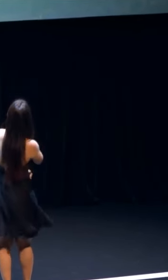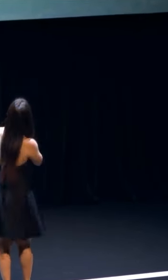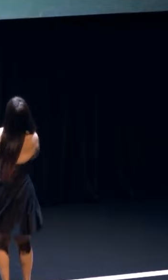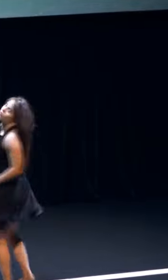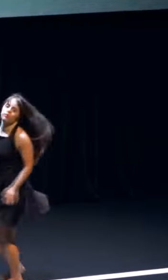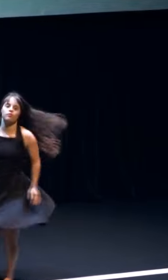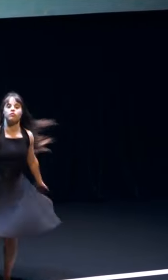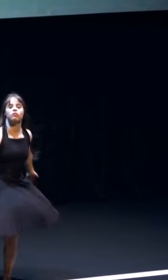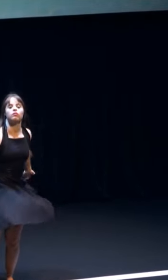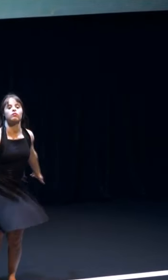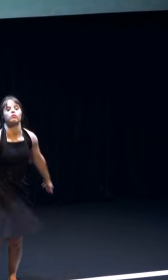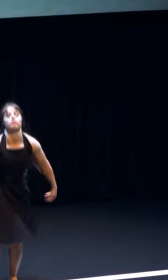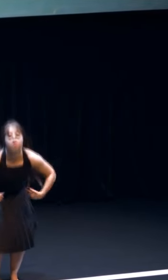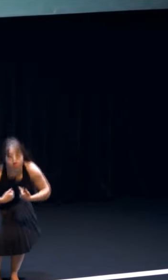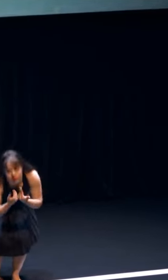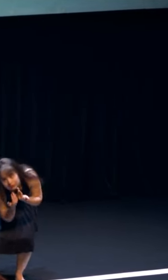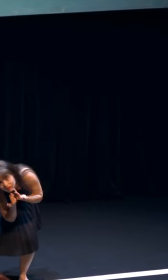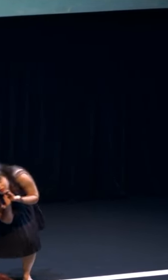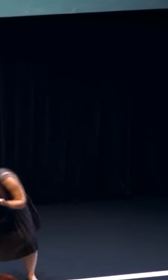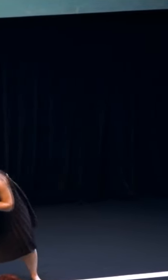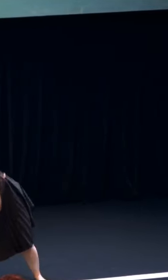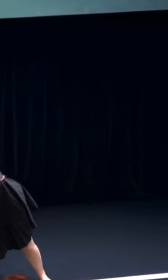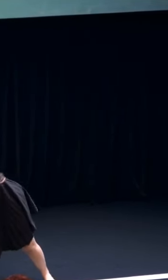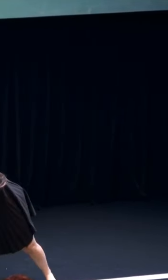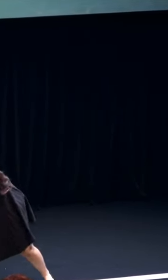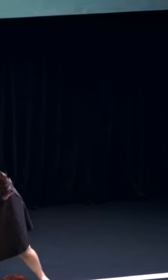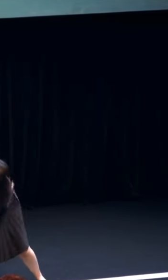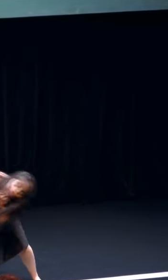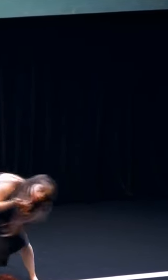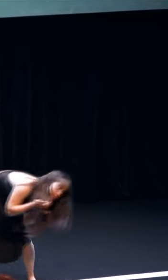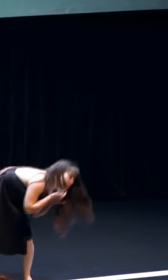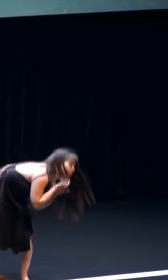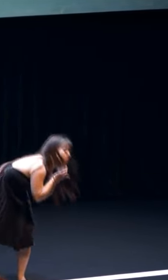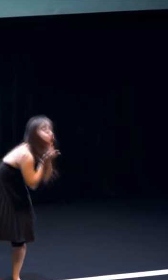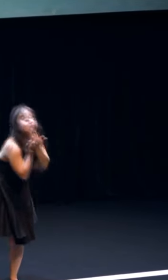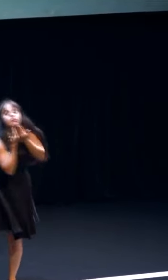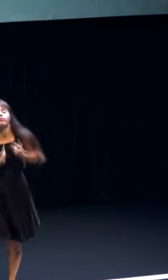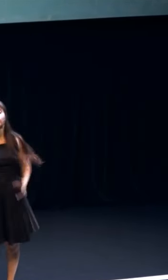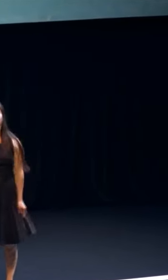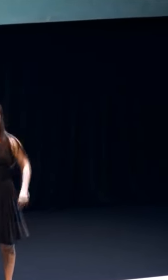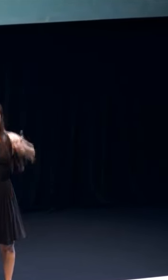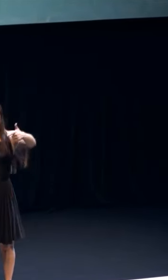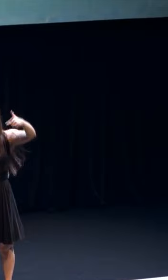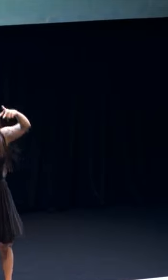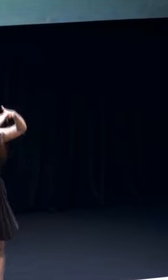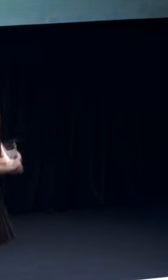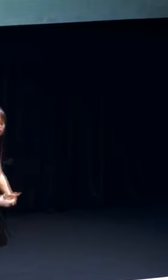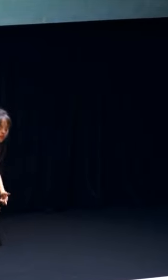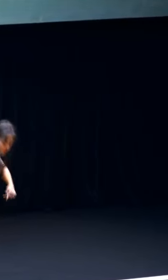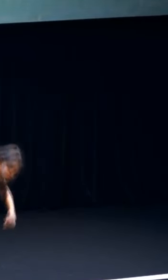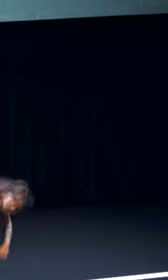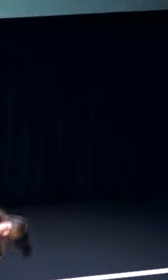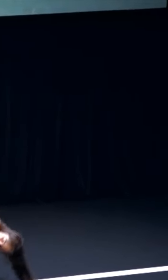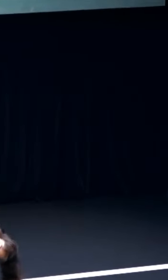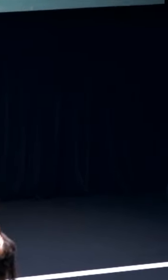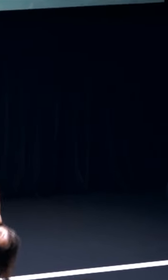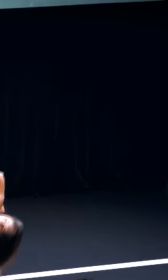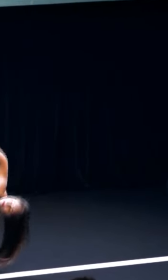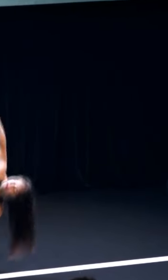# A drip feed # Foie gras